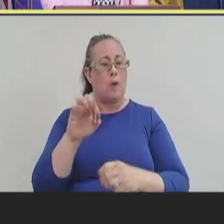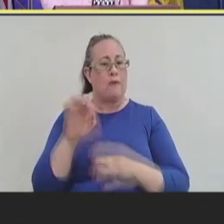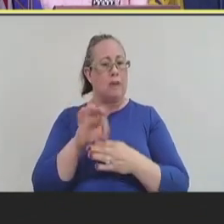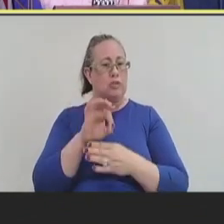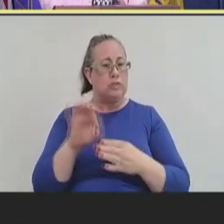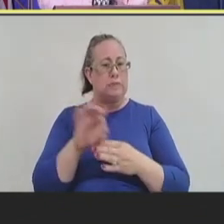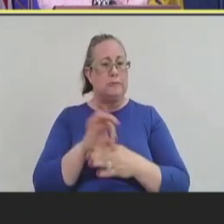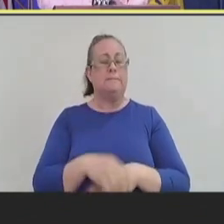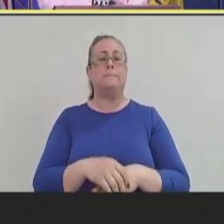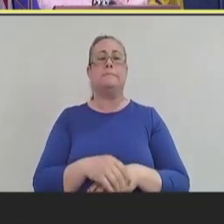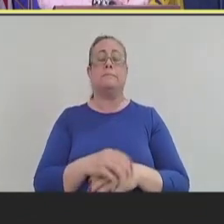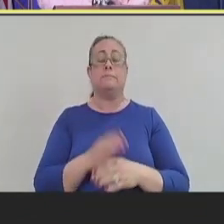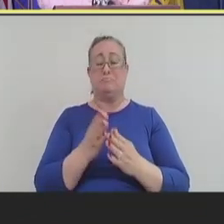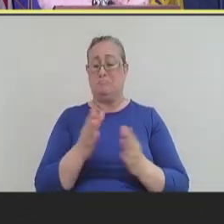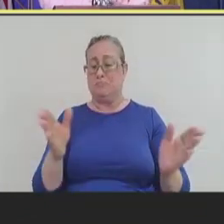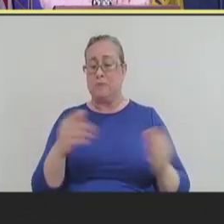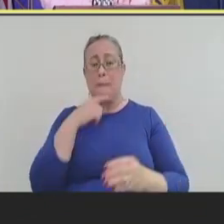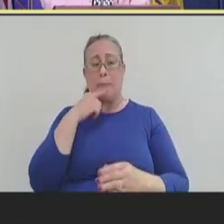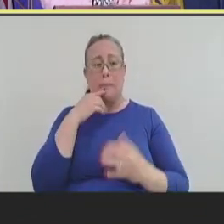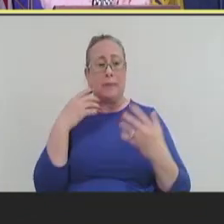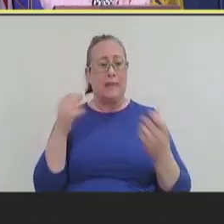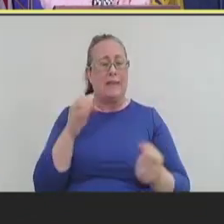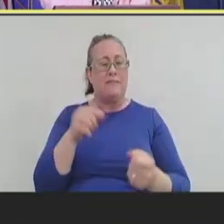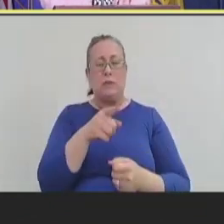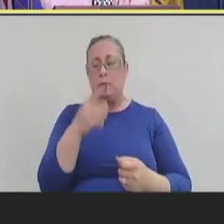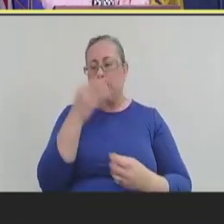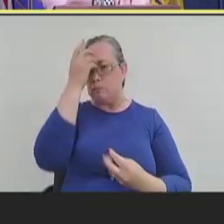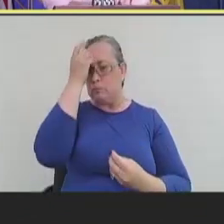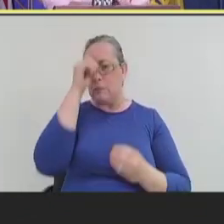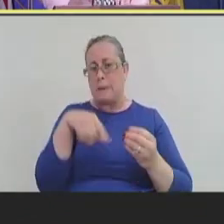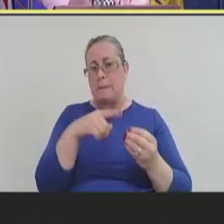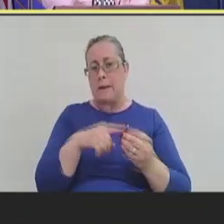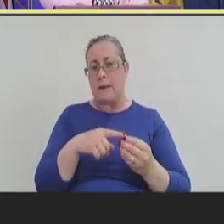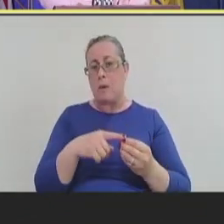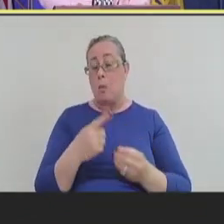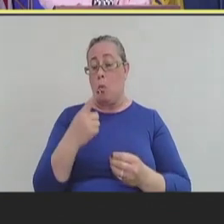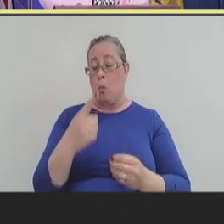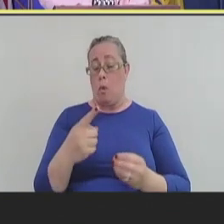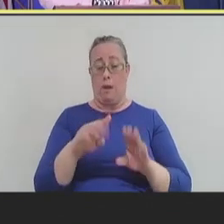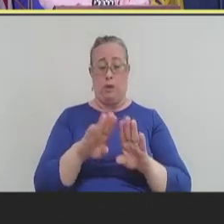all of public health. If you think about sort of a one front door approach to public health